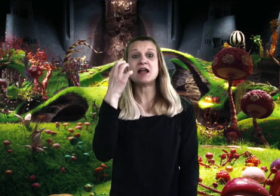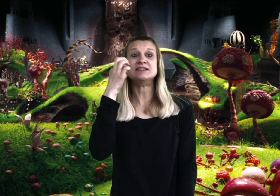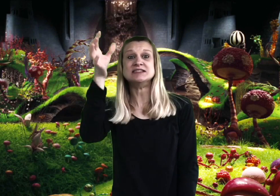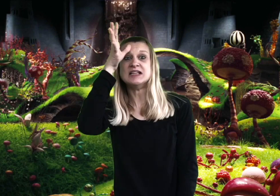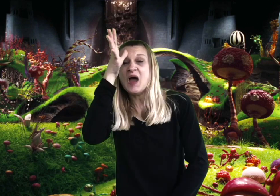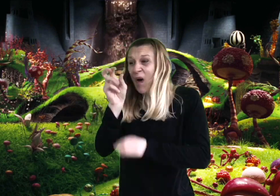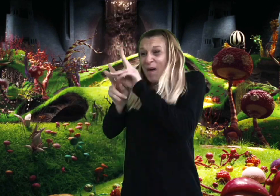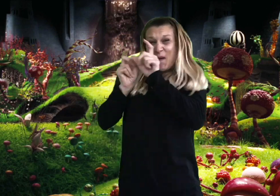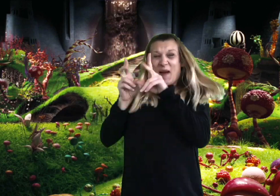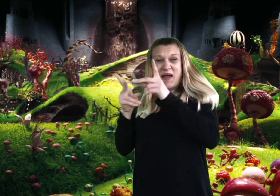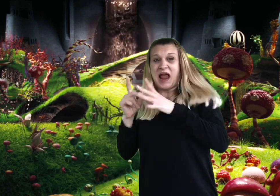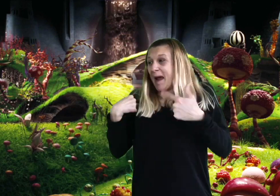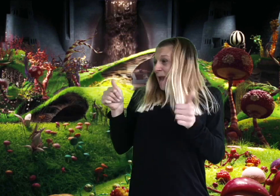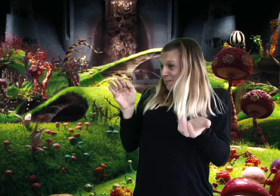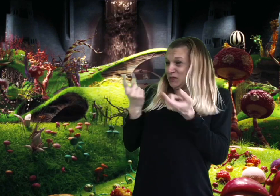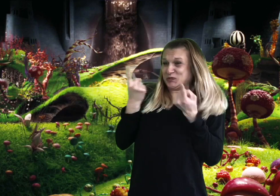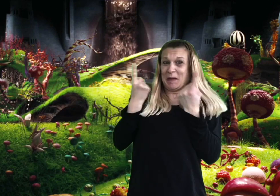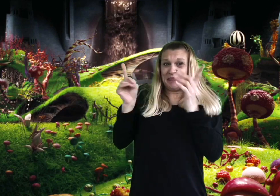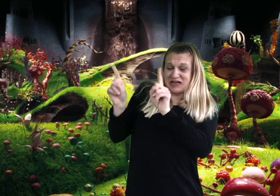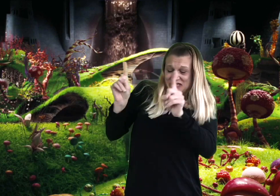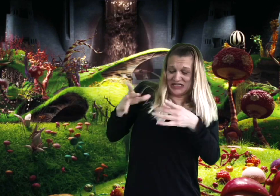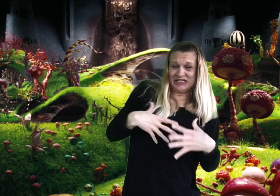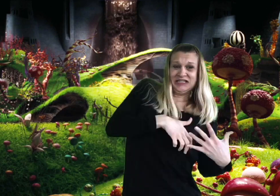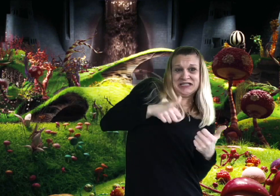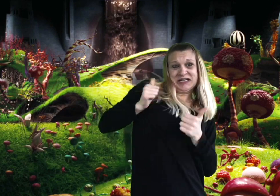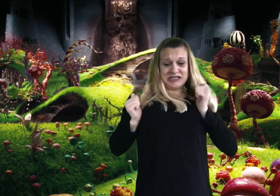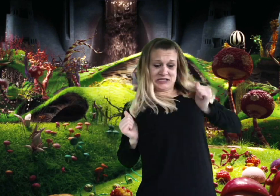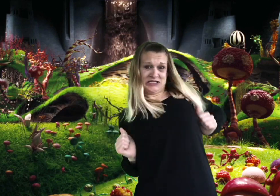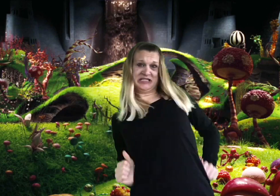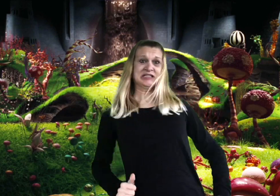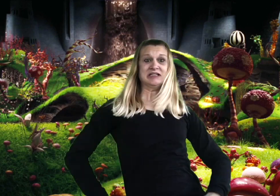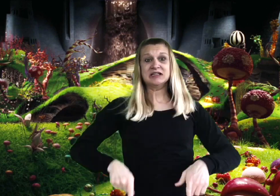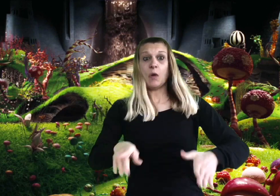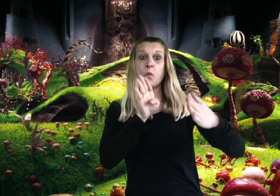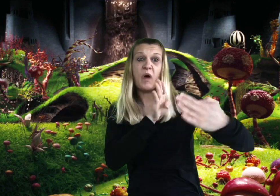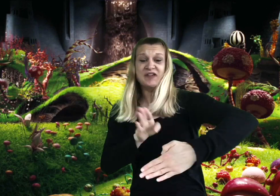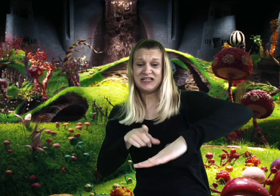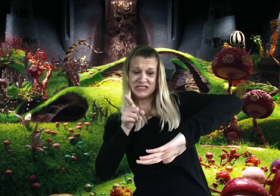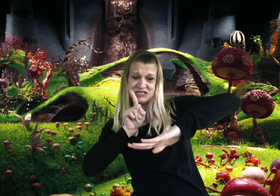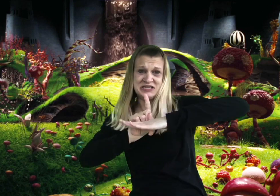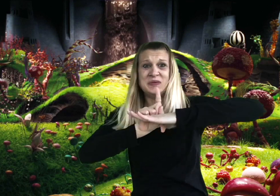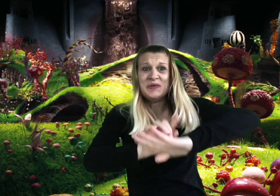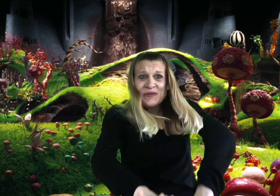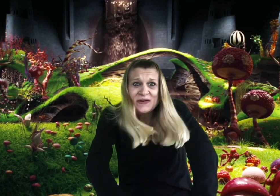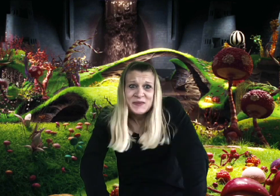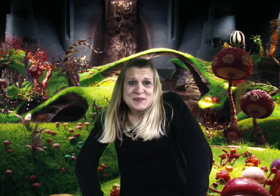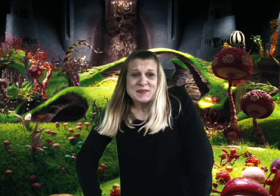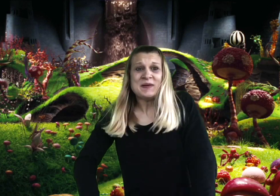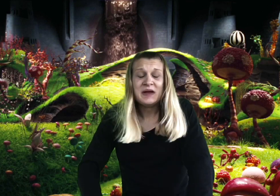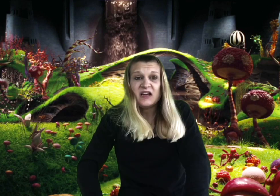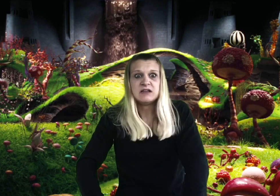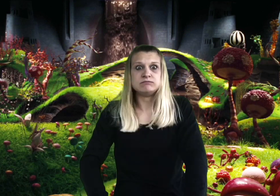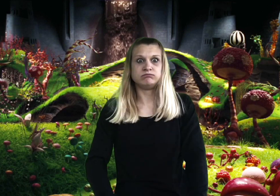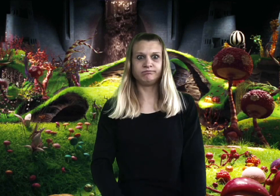"OK, OK, lady! I am doing something!" said Mr. Gloop, who was now taking off his jacket and getting ready to dive into the chocolate.